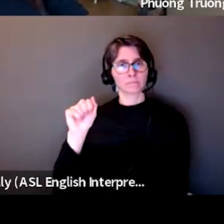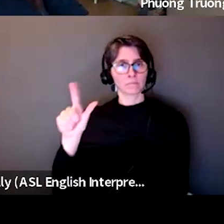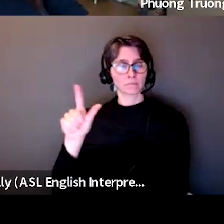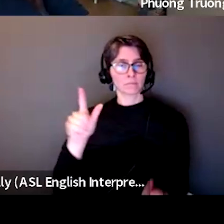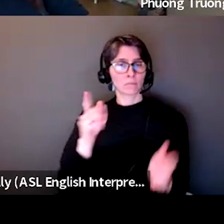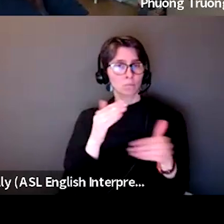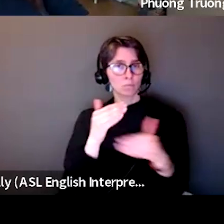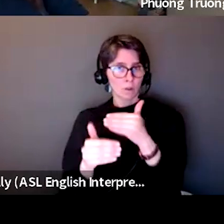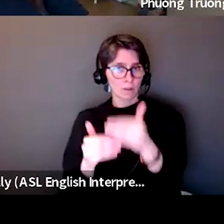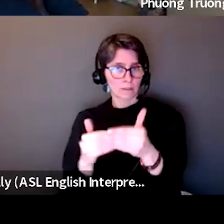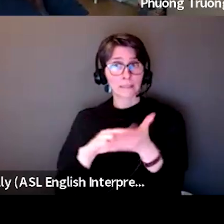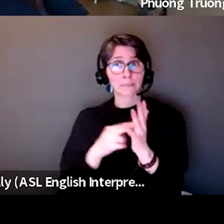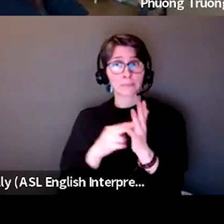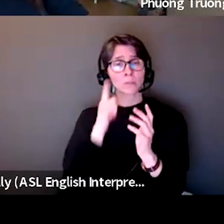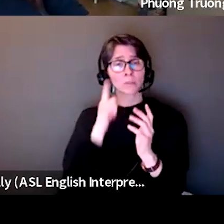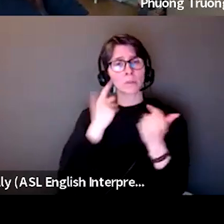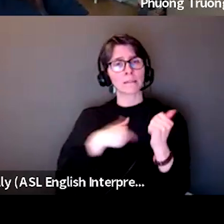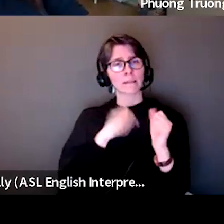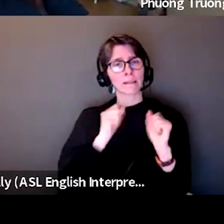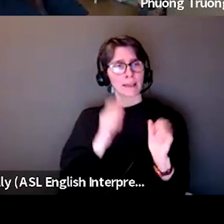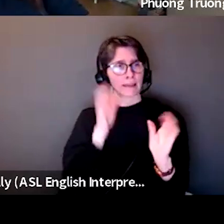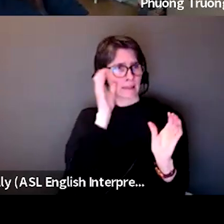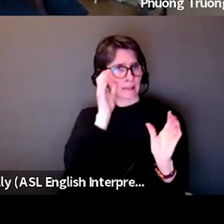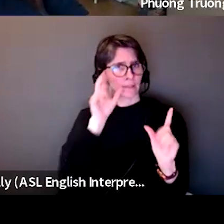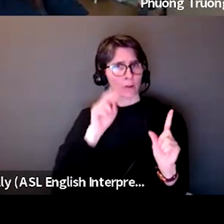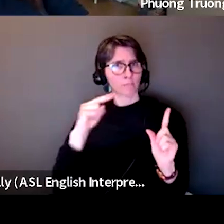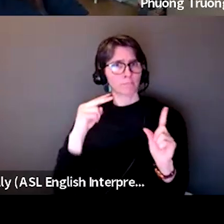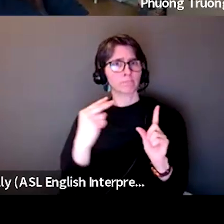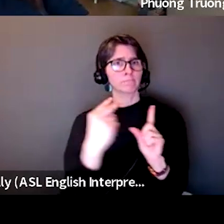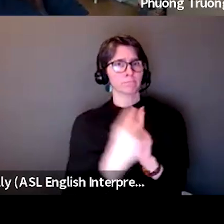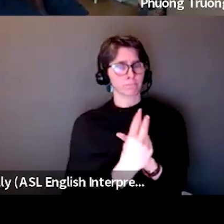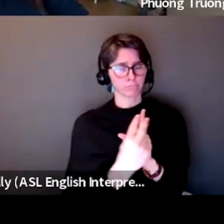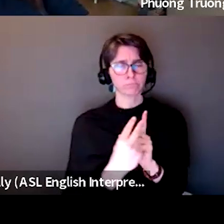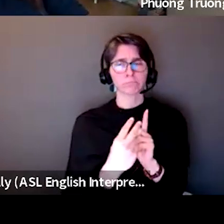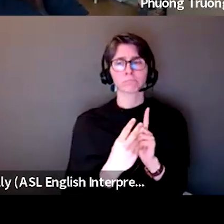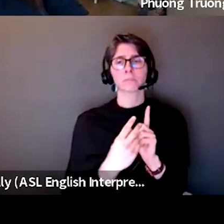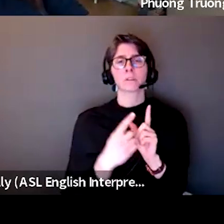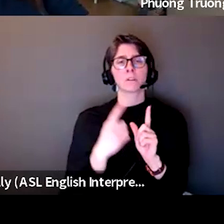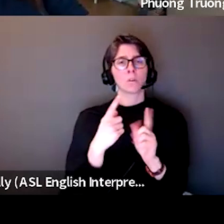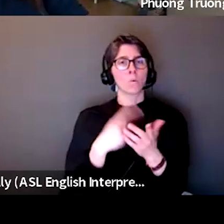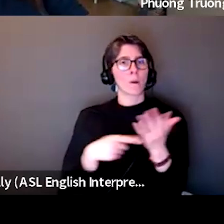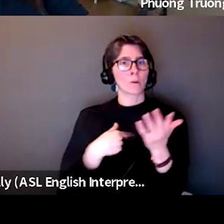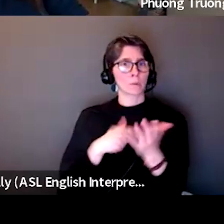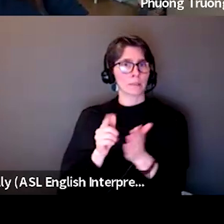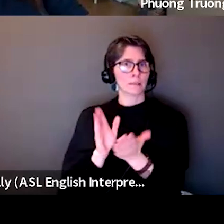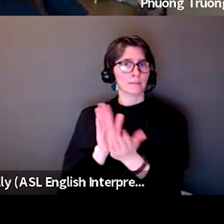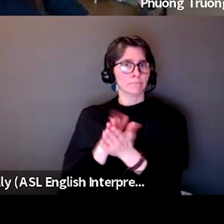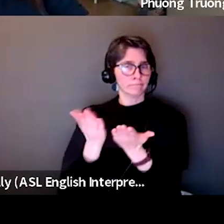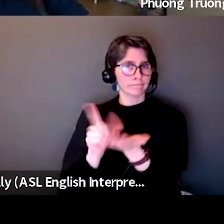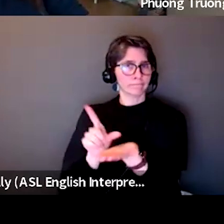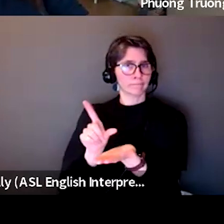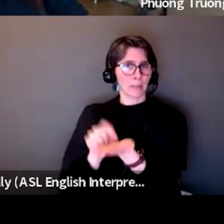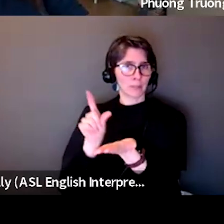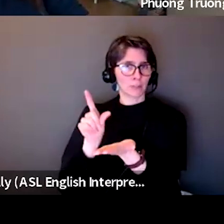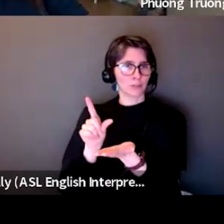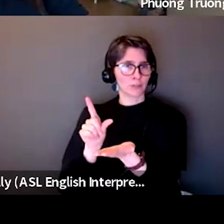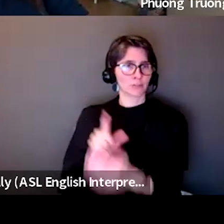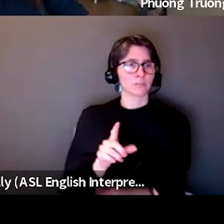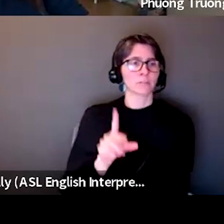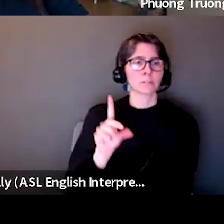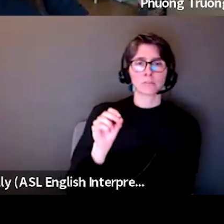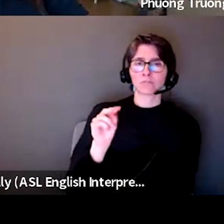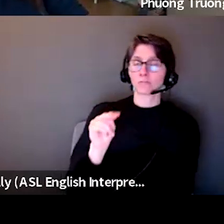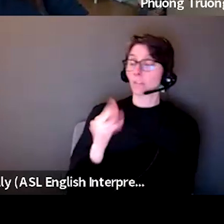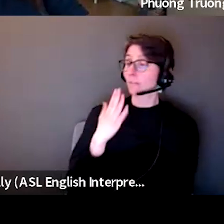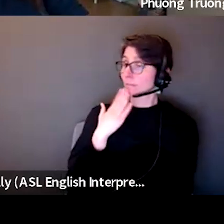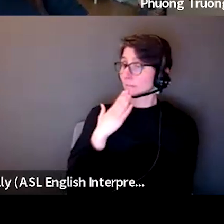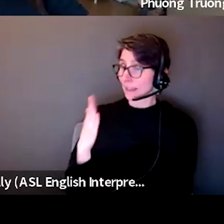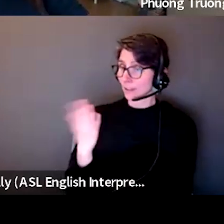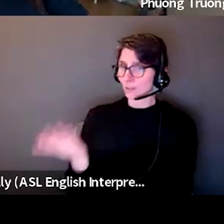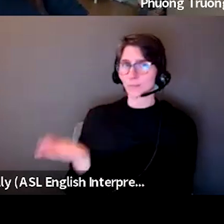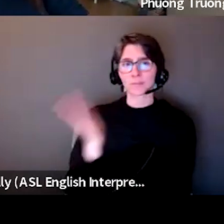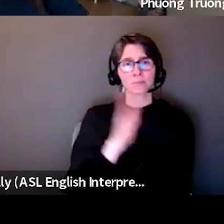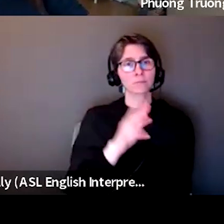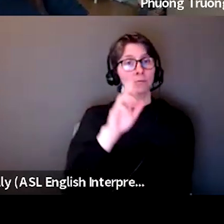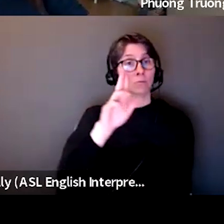has to say in regards to what we're producing. Don: Great. Thank you, Phuong. Ruth.